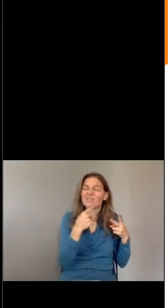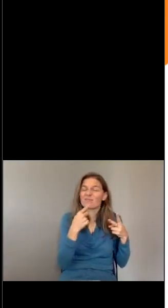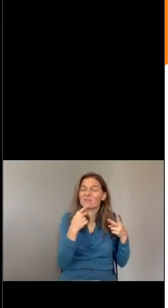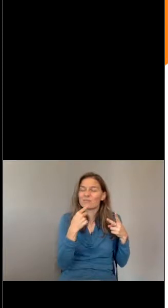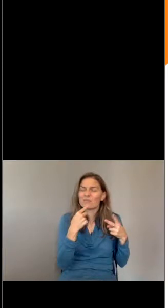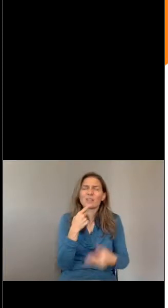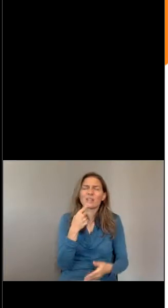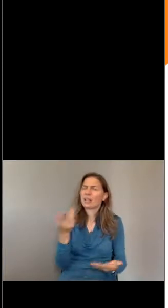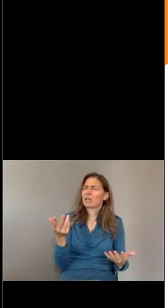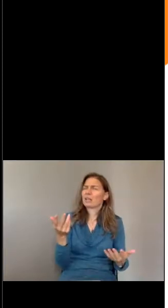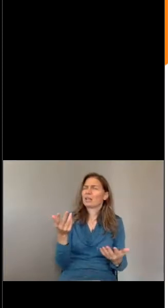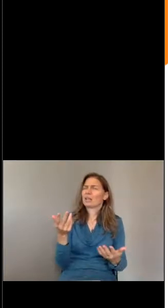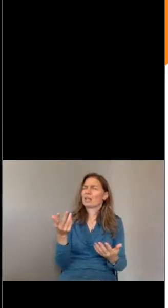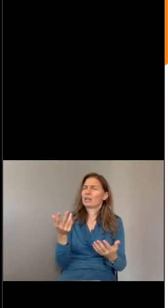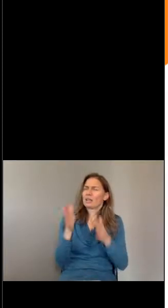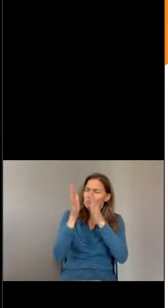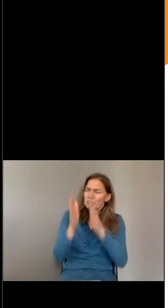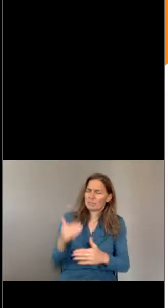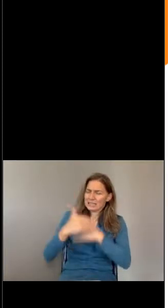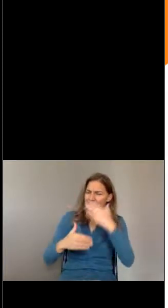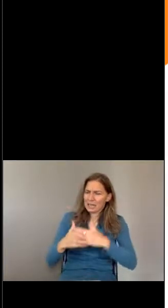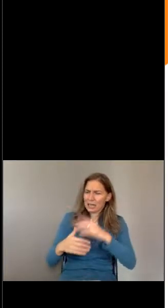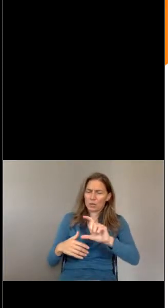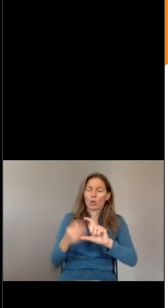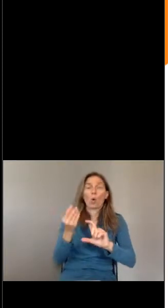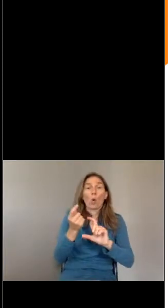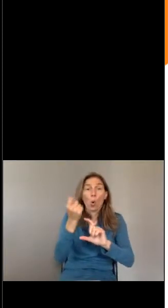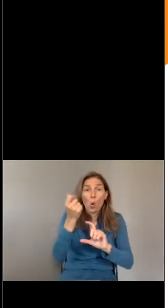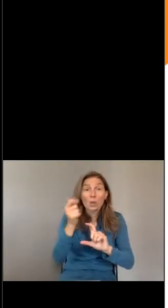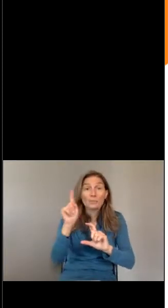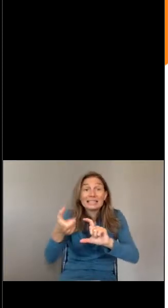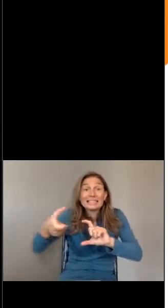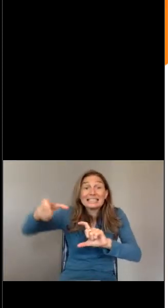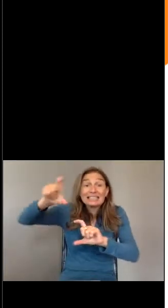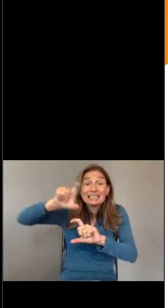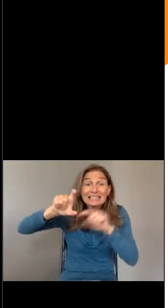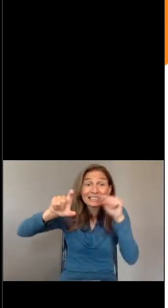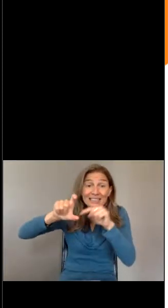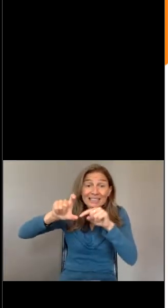one cannot assess whether these schemes can be successful or not.